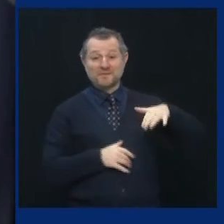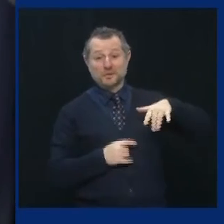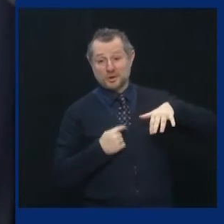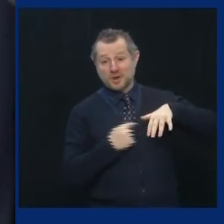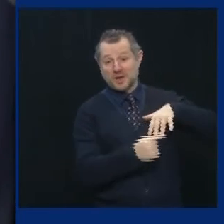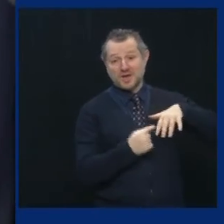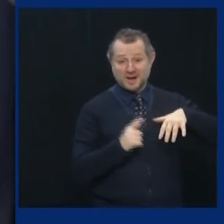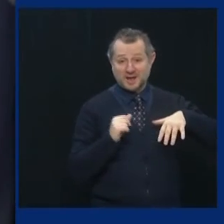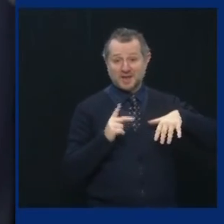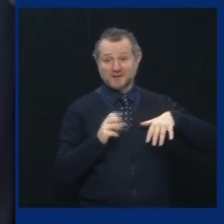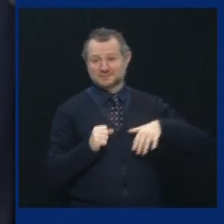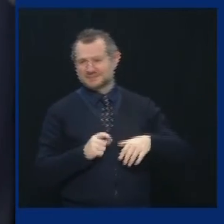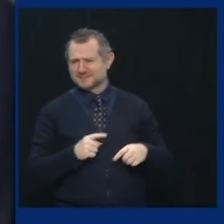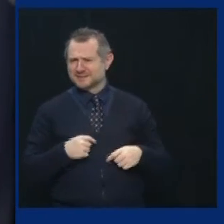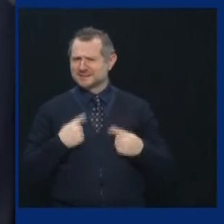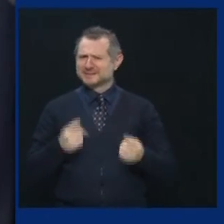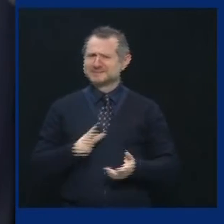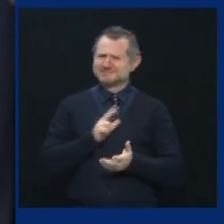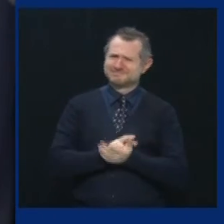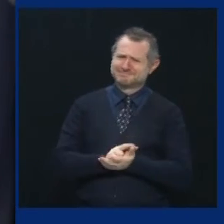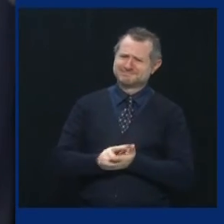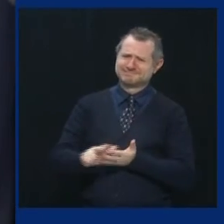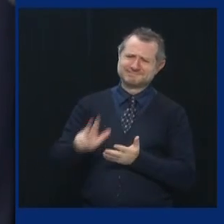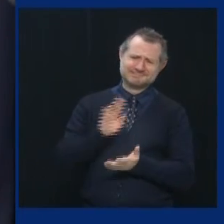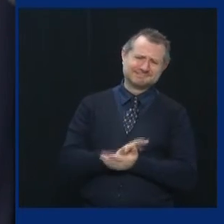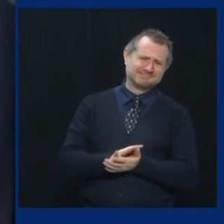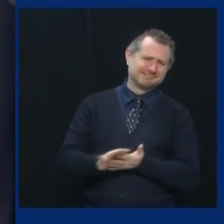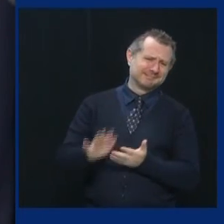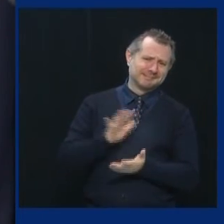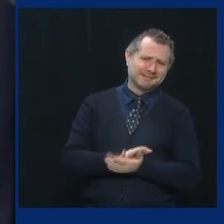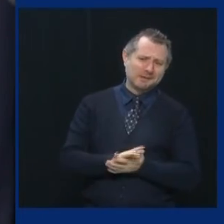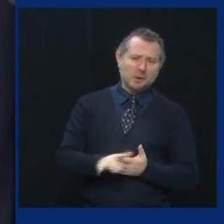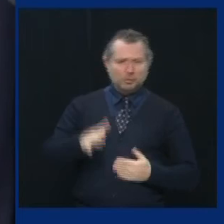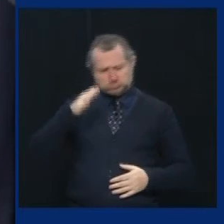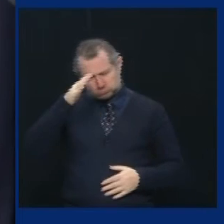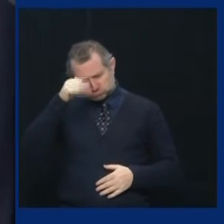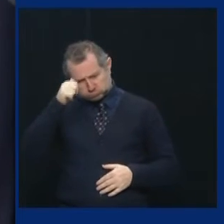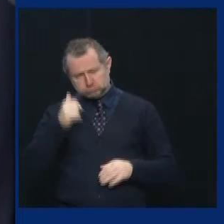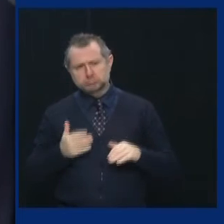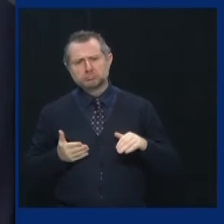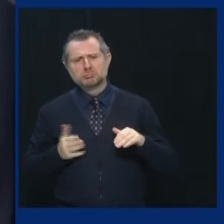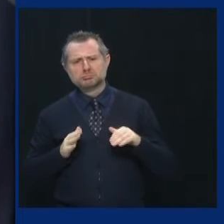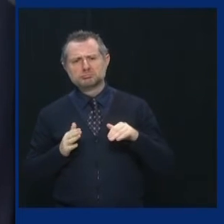BEHAVIOR.